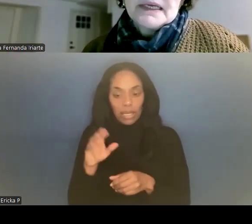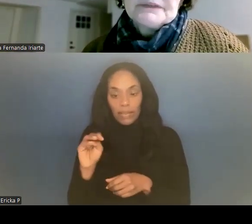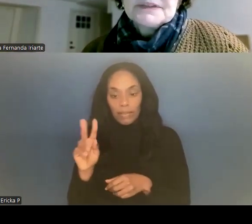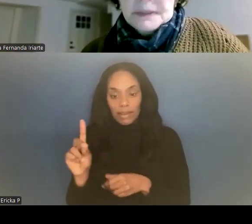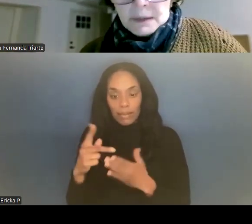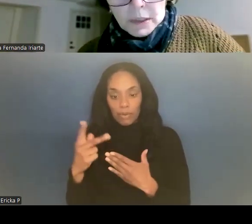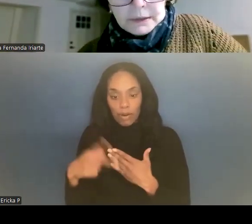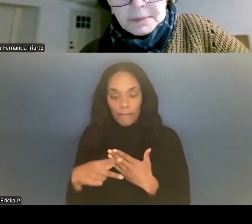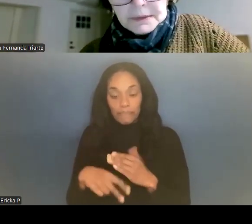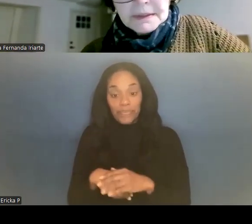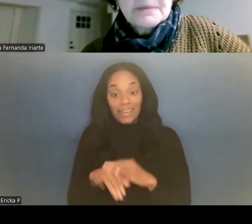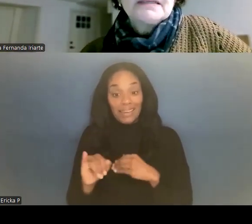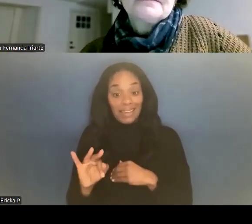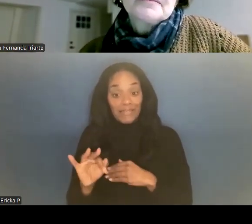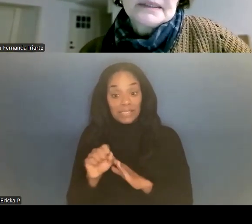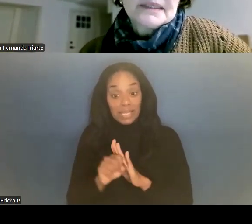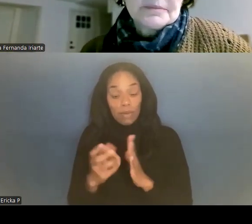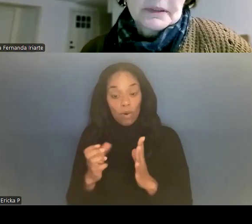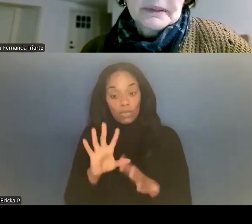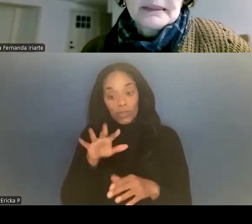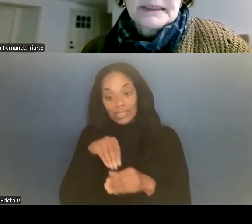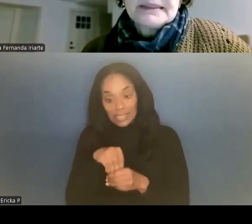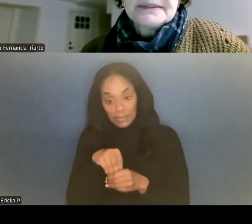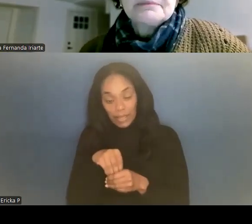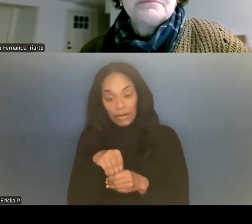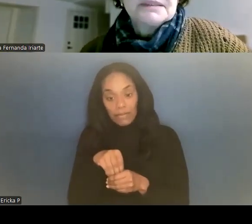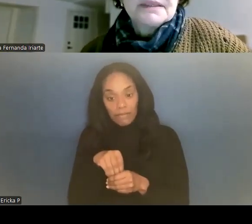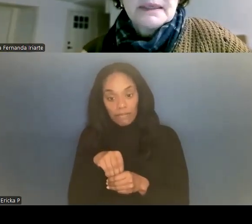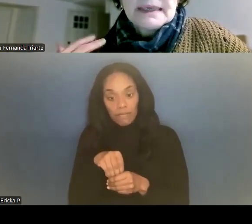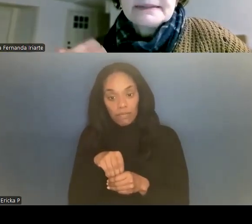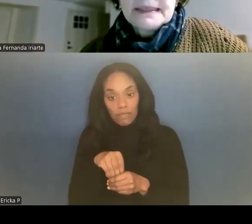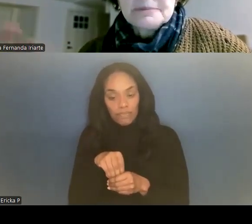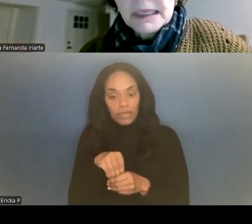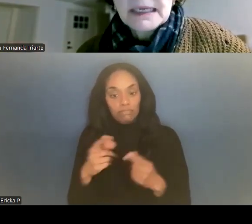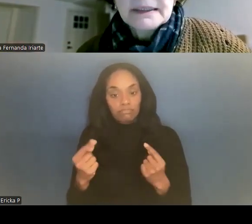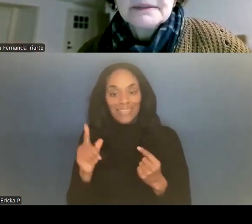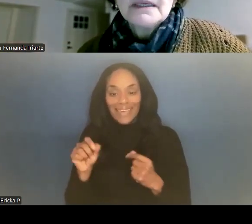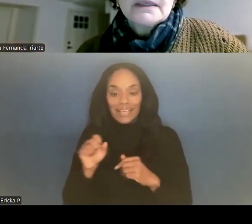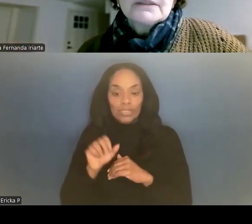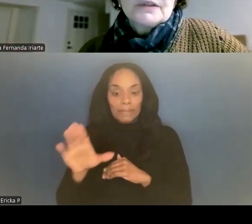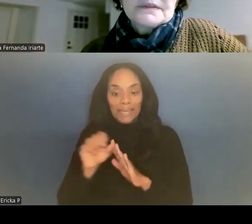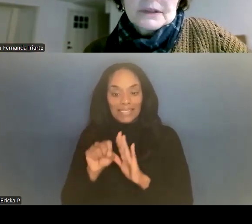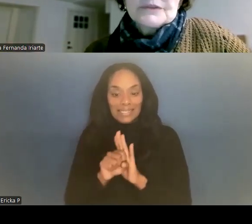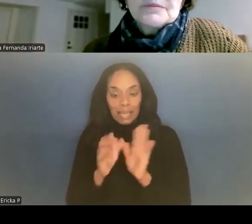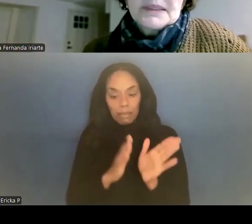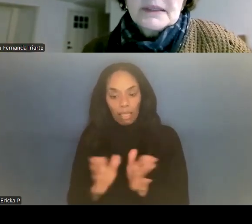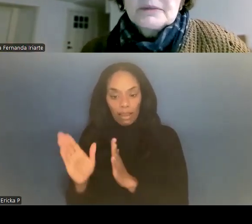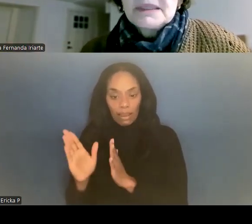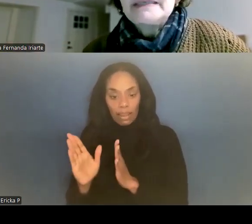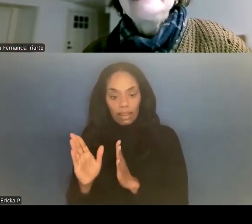And if a state wanted to participate in the Medicaid program, it had to submit a state plan to the centers for Medicare and Medicaid.